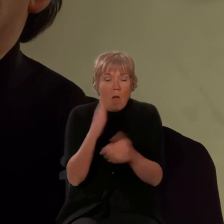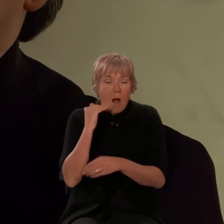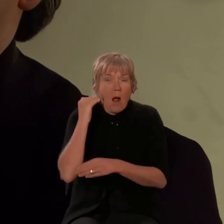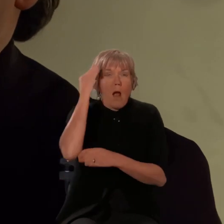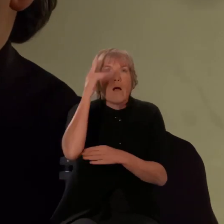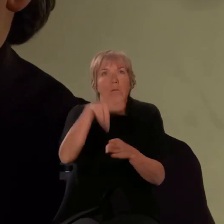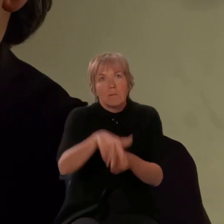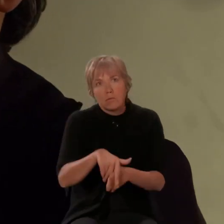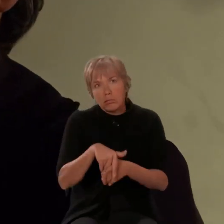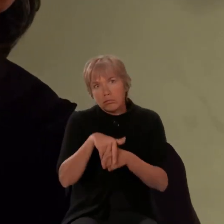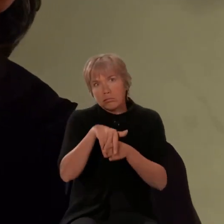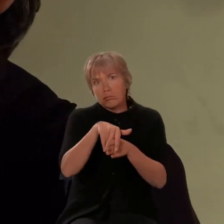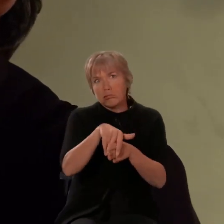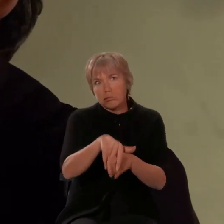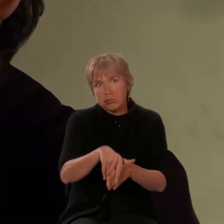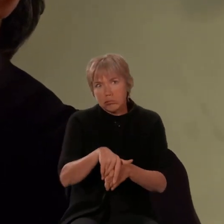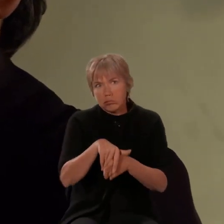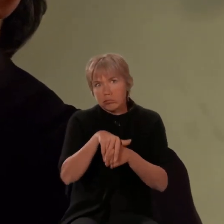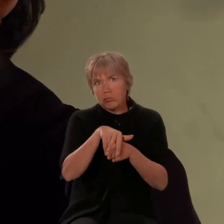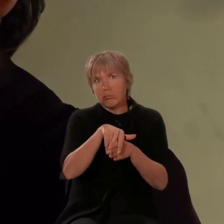to fill the earth with fear.